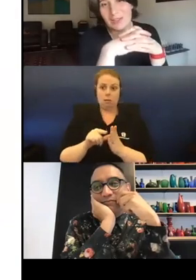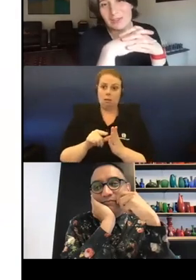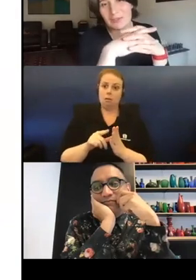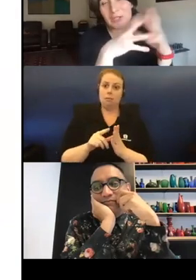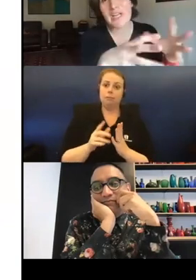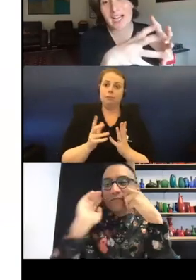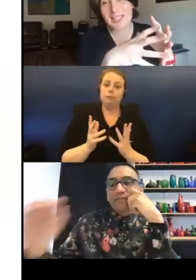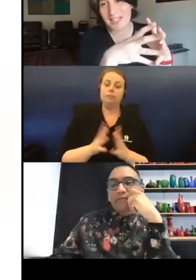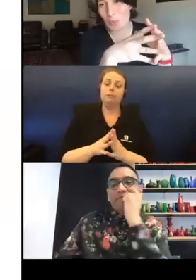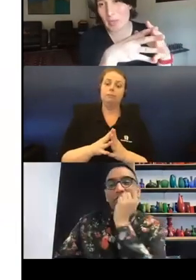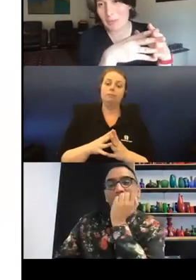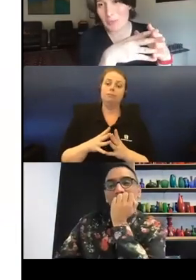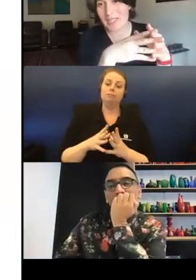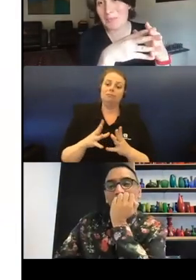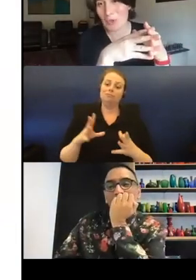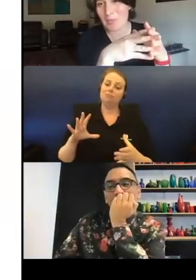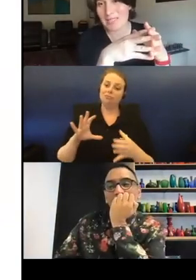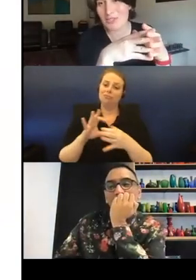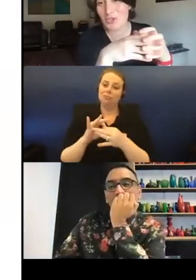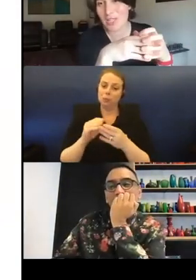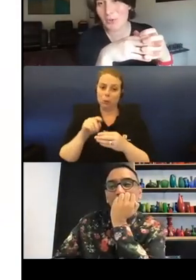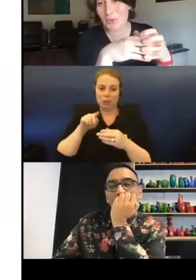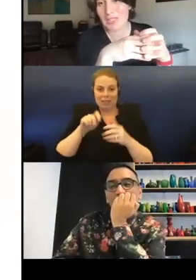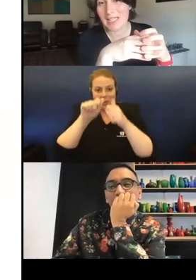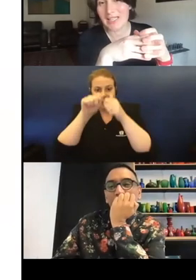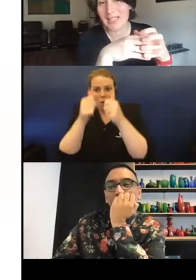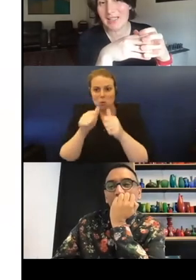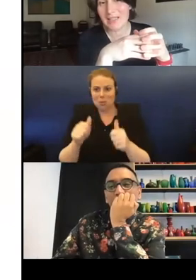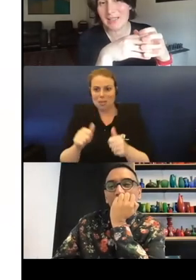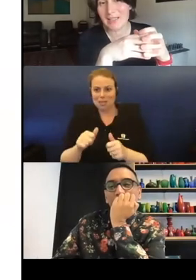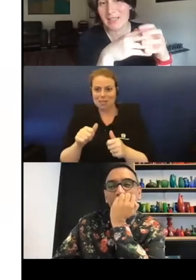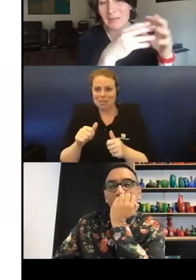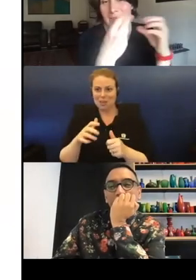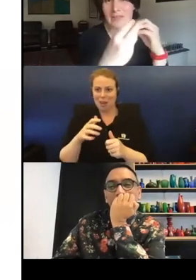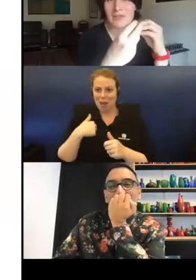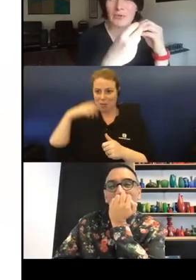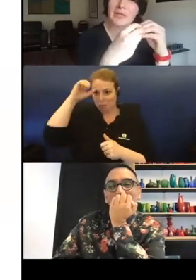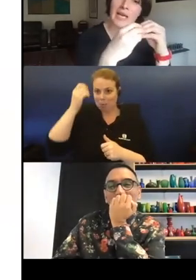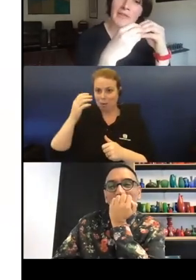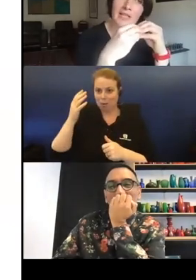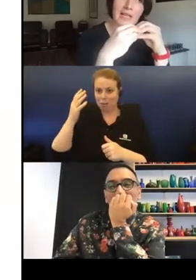reuniting in a way with these monuments since childhood and then uh sorry having a